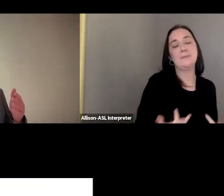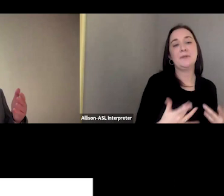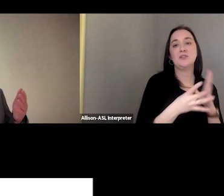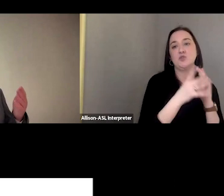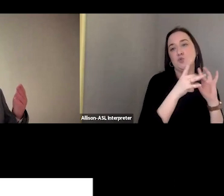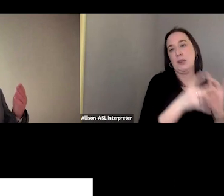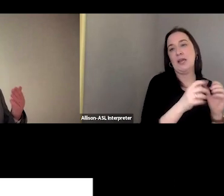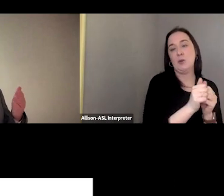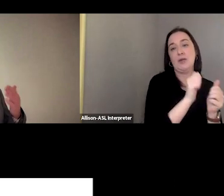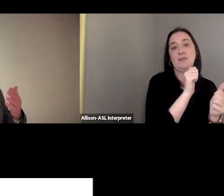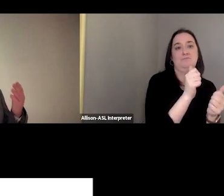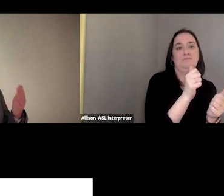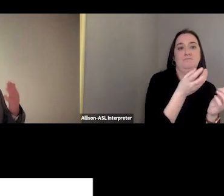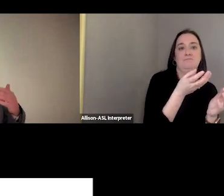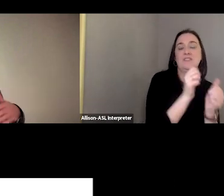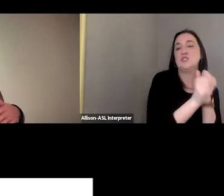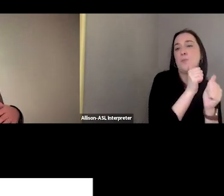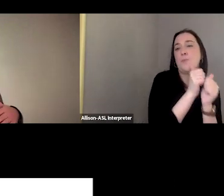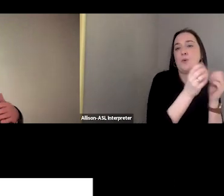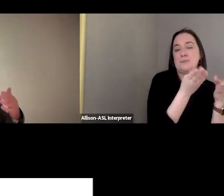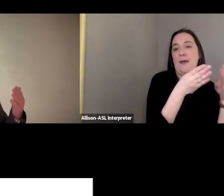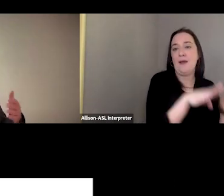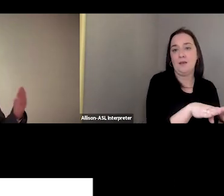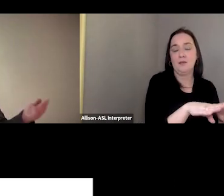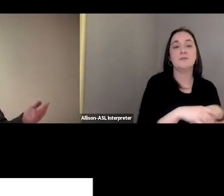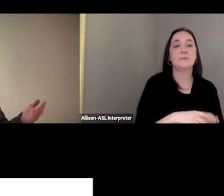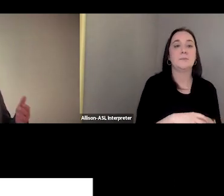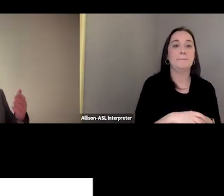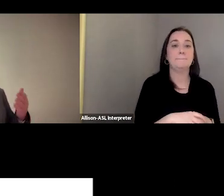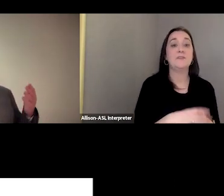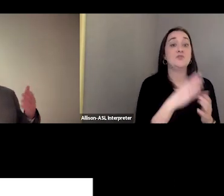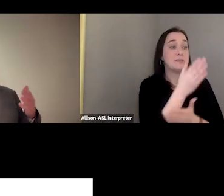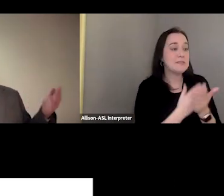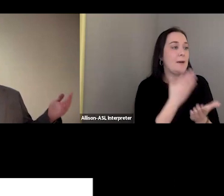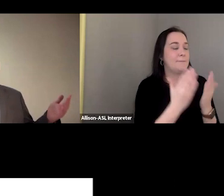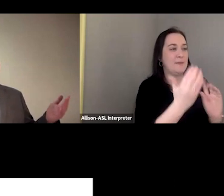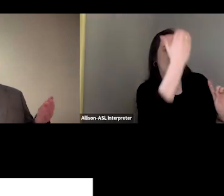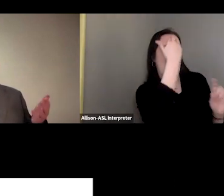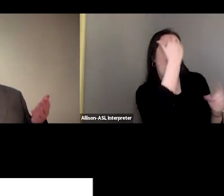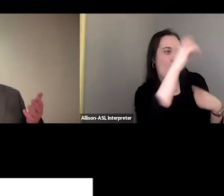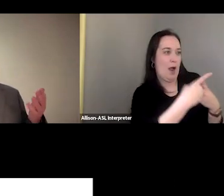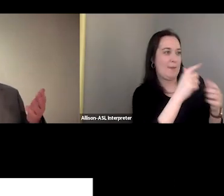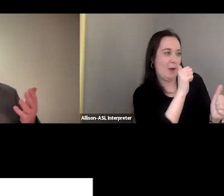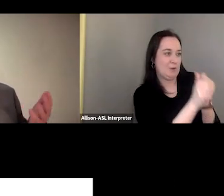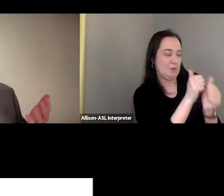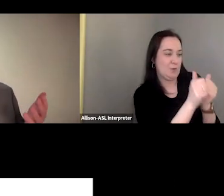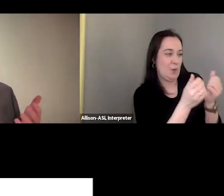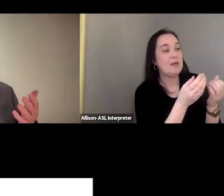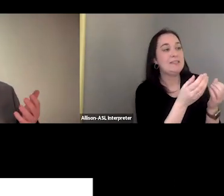that they think that they have advanced knowledge of sports outcomes. They will scour the information and try to evaluate.